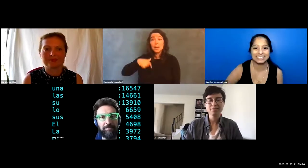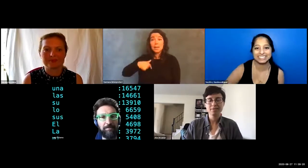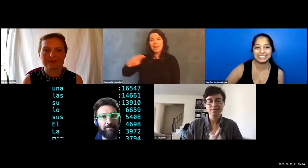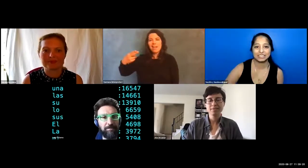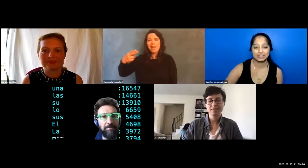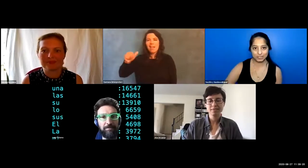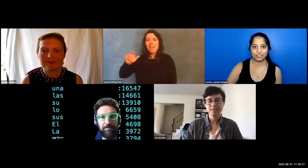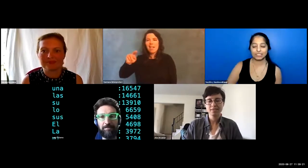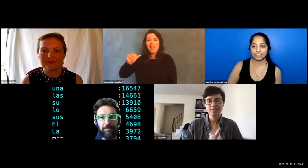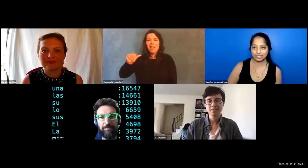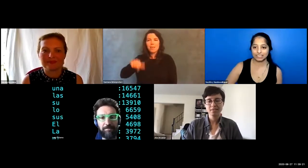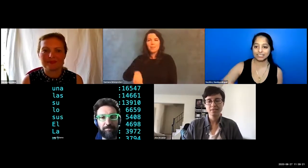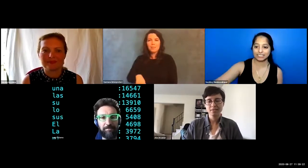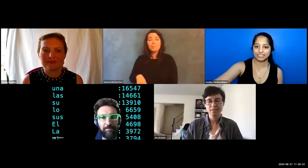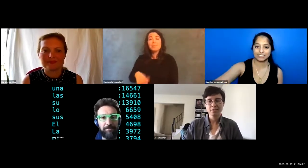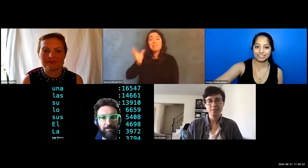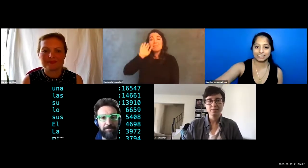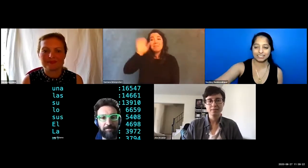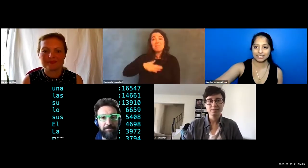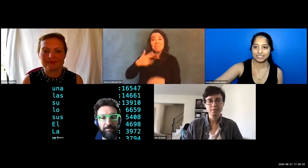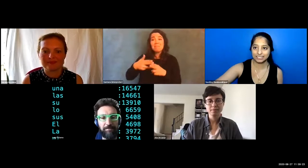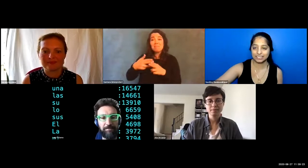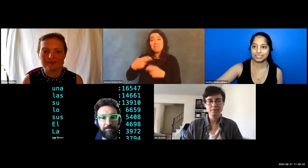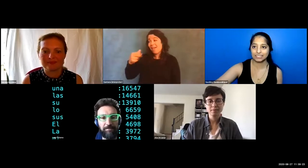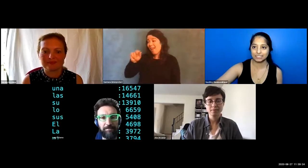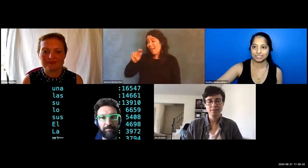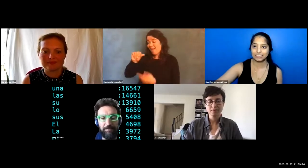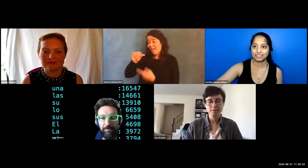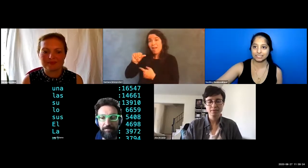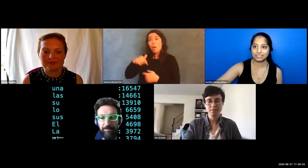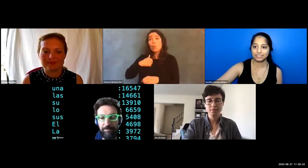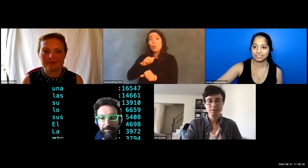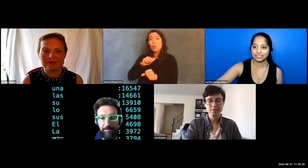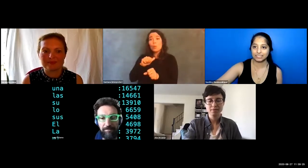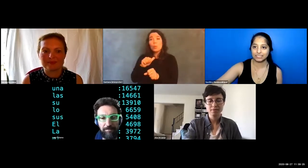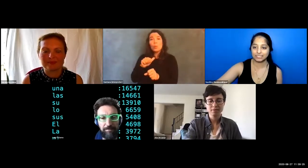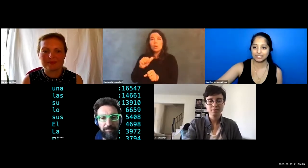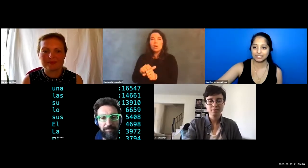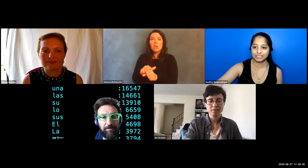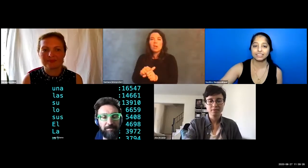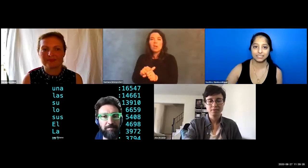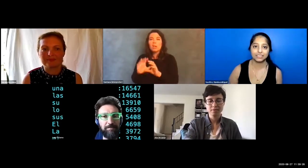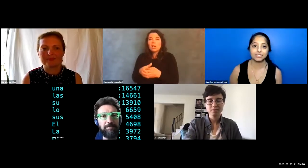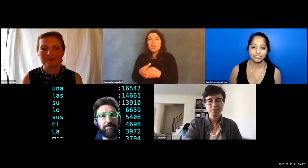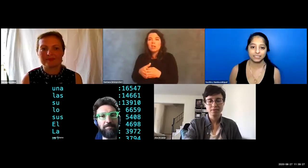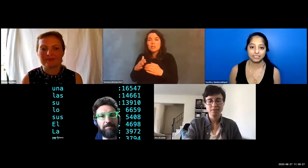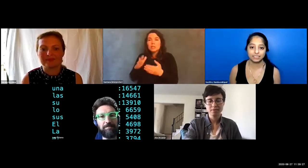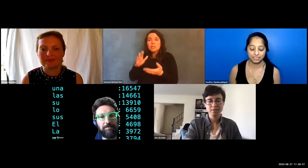So my name is Hanna, and I am working on a small indigenous language called -- in Norway